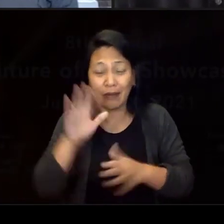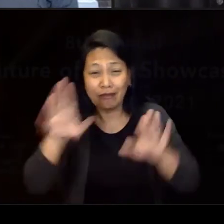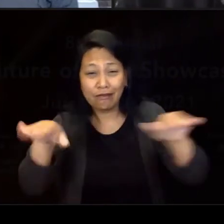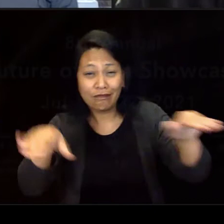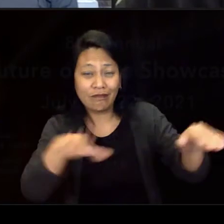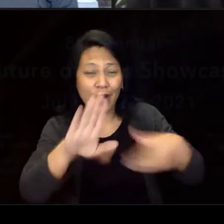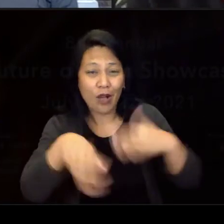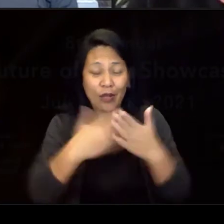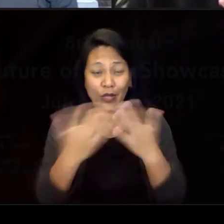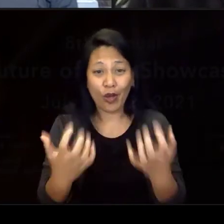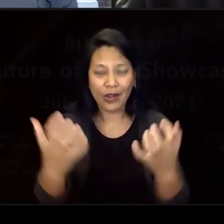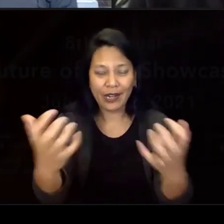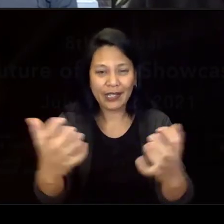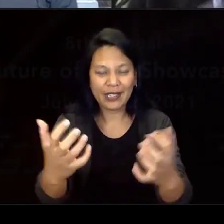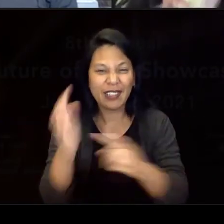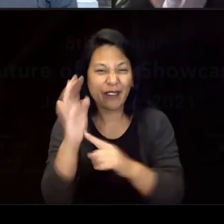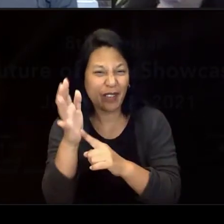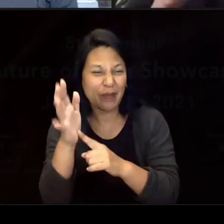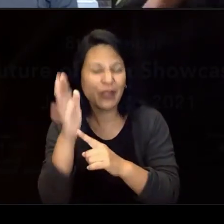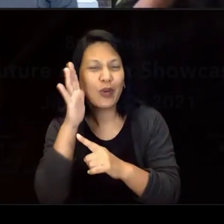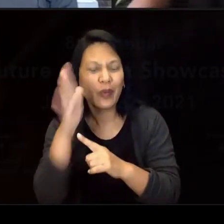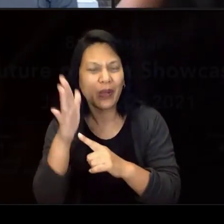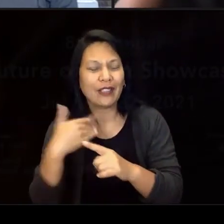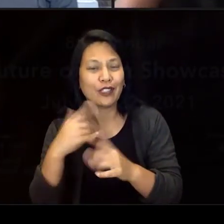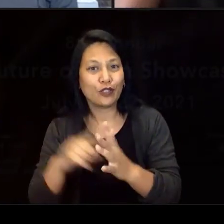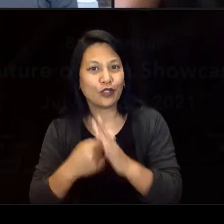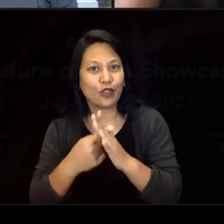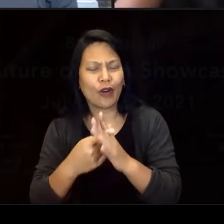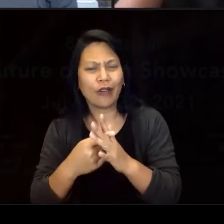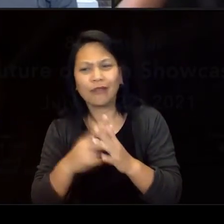In five minutes, we will be taking your questions, start percolating, start putting them in the comments section.